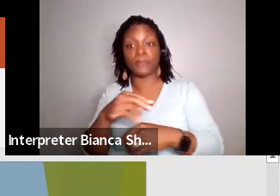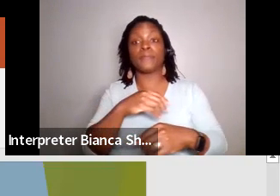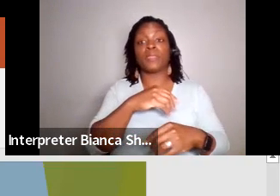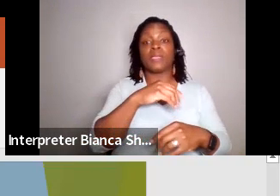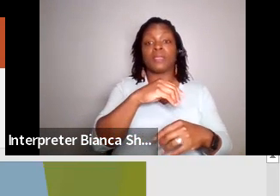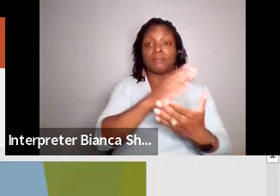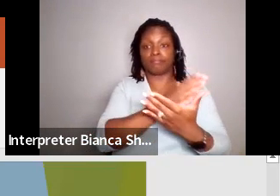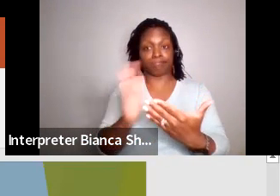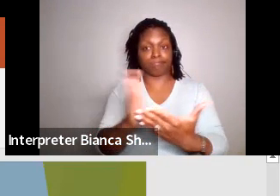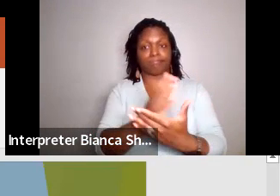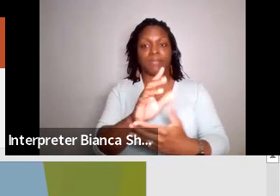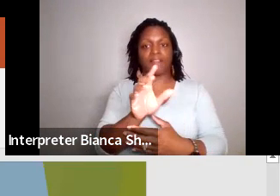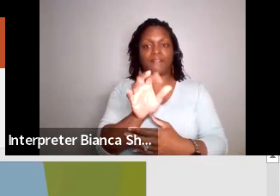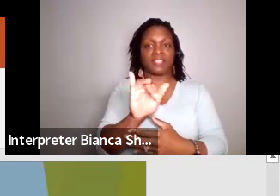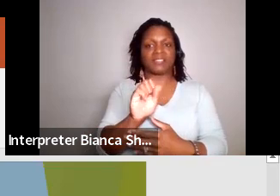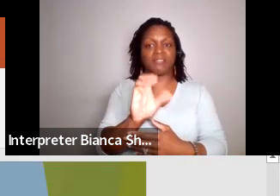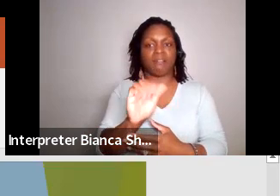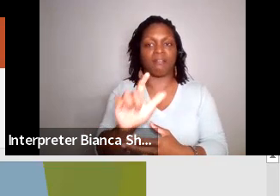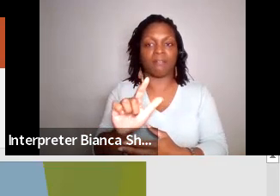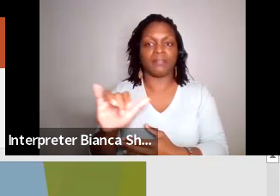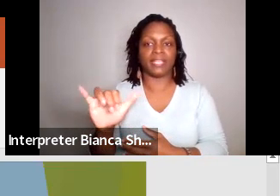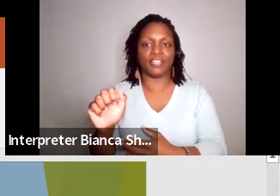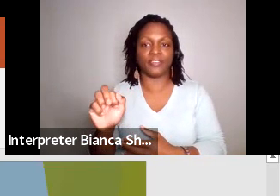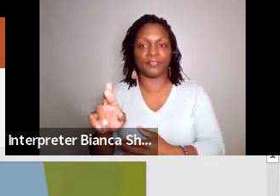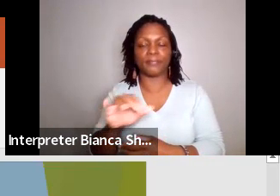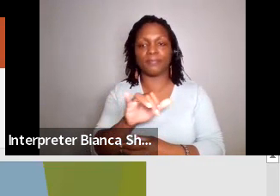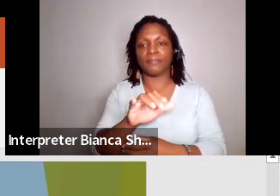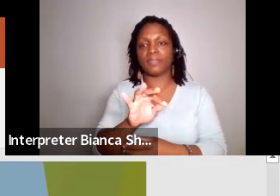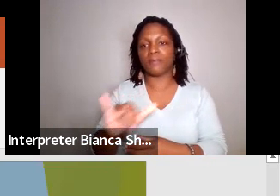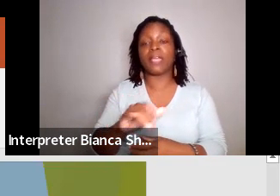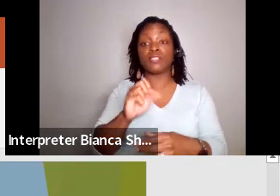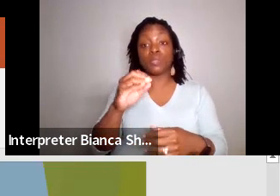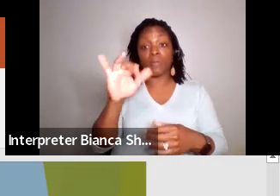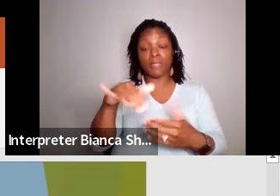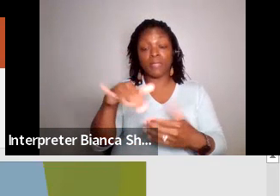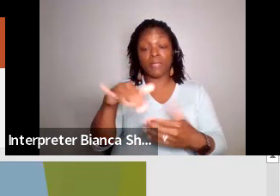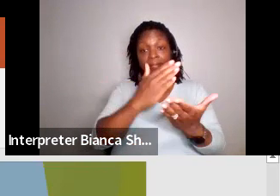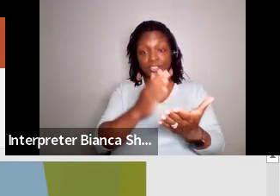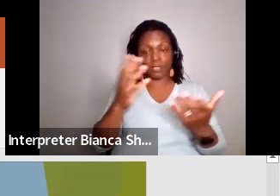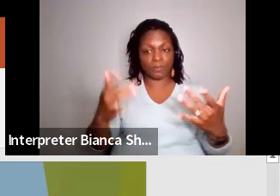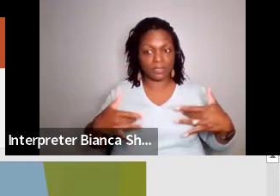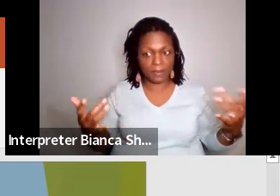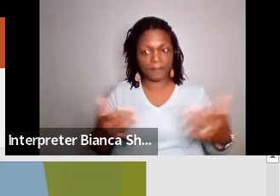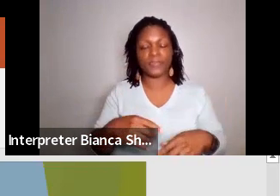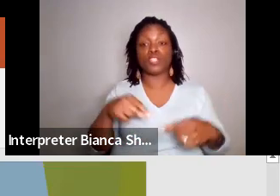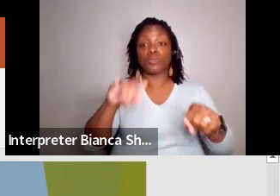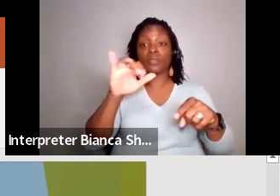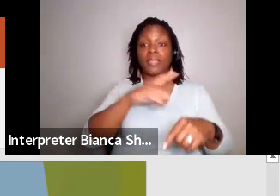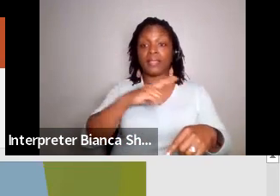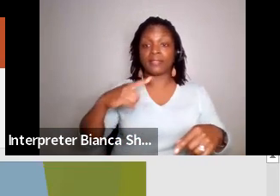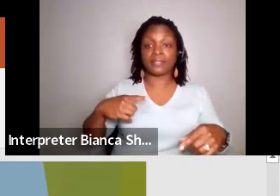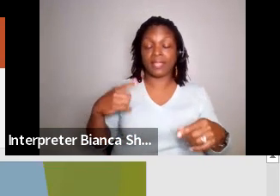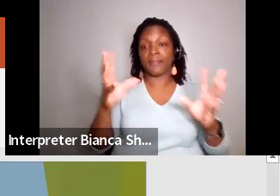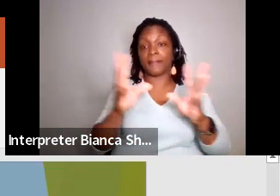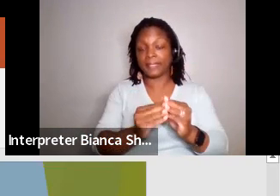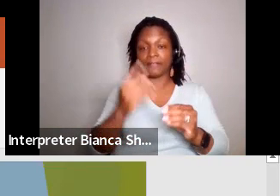I'll start with some budget related updates so during the regular legislative session of 2,022.